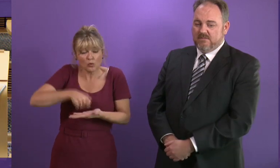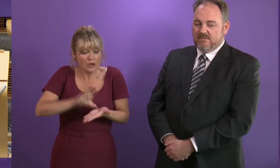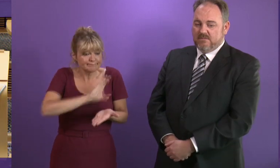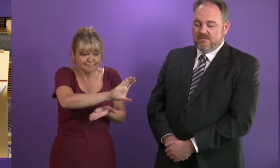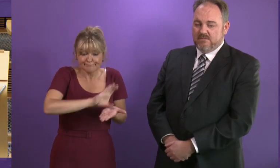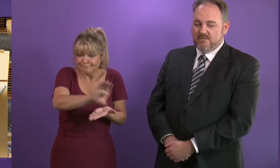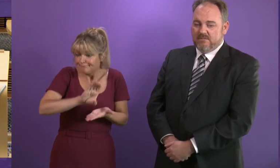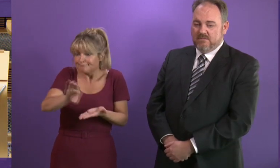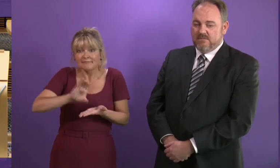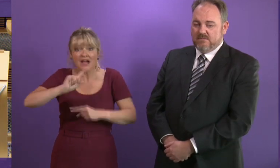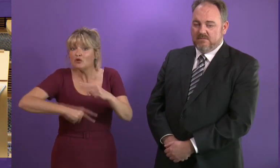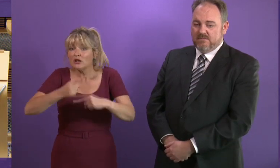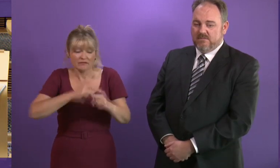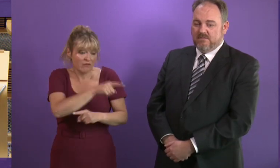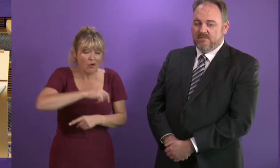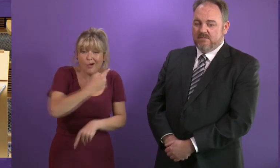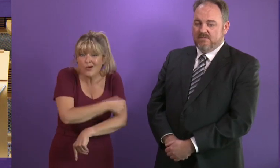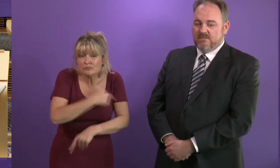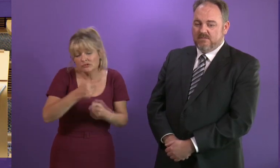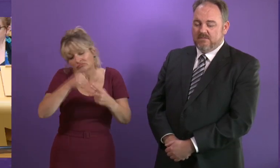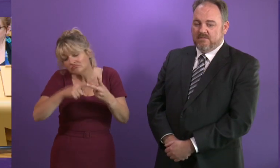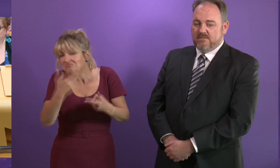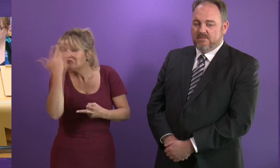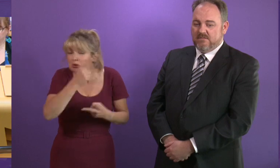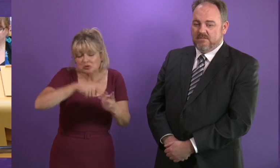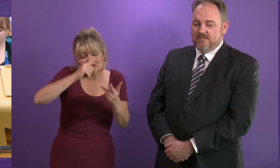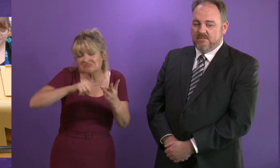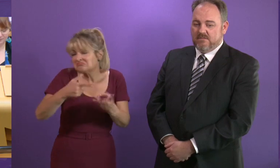hospitals, to our schools and other local government services, and to our universities